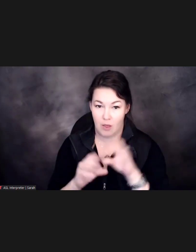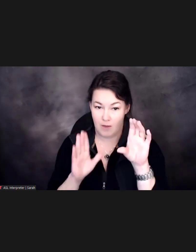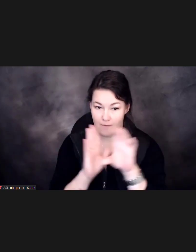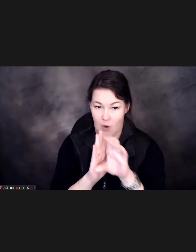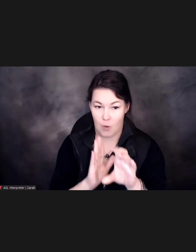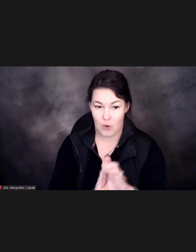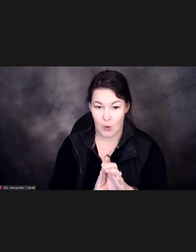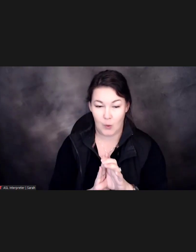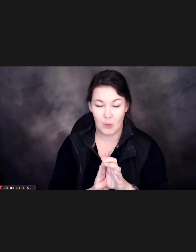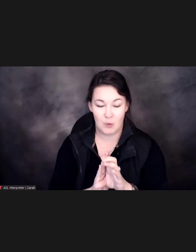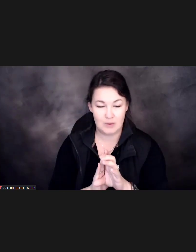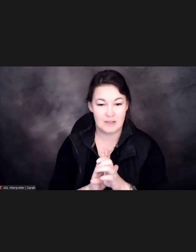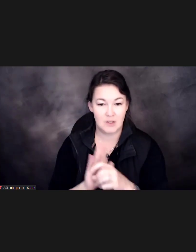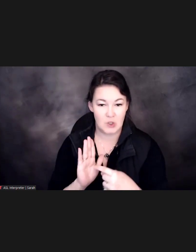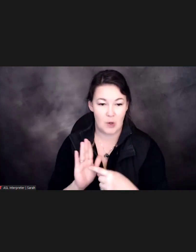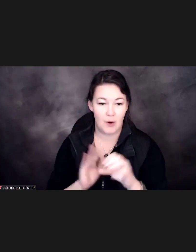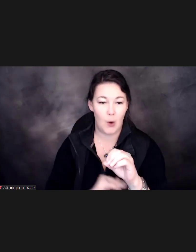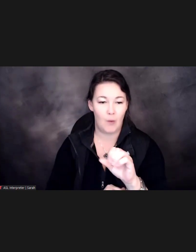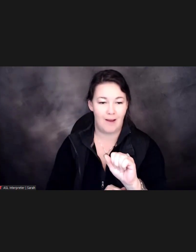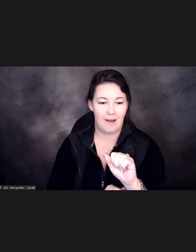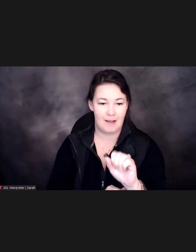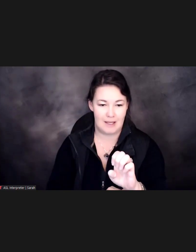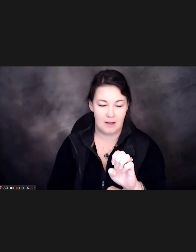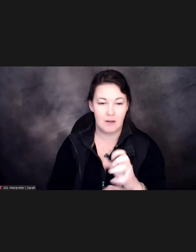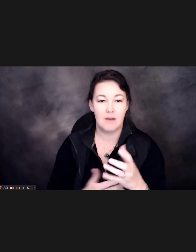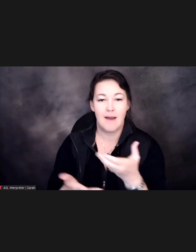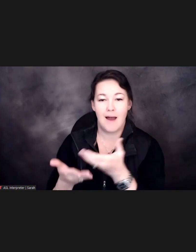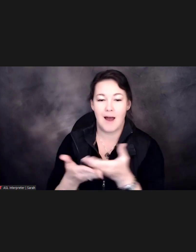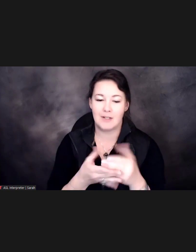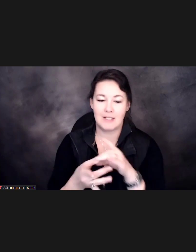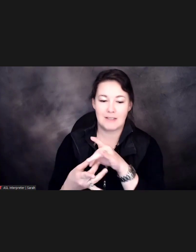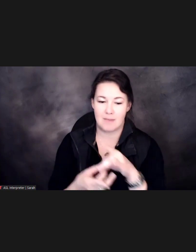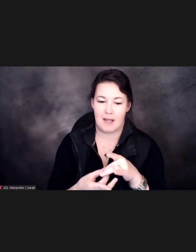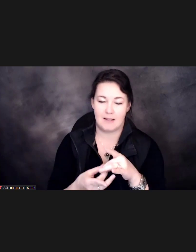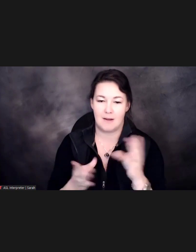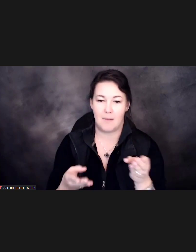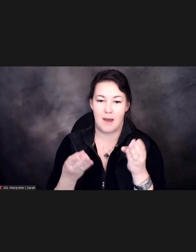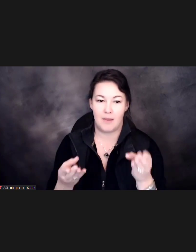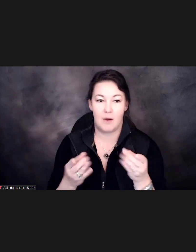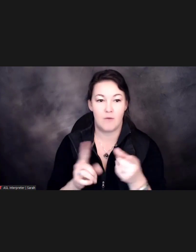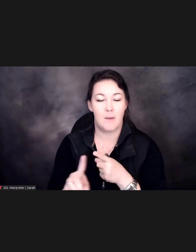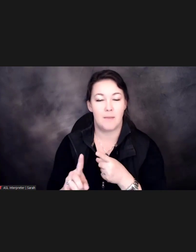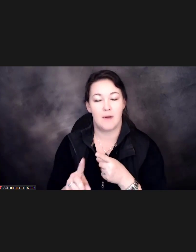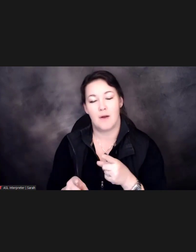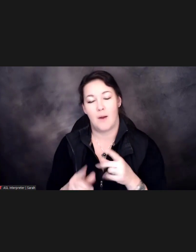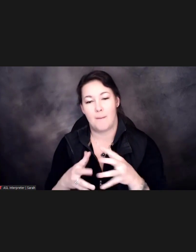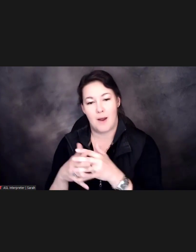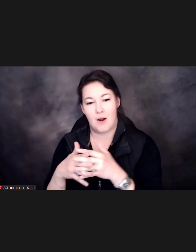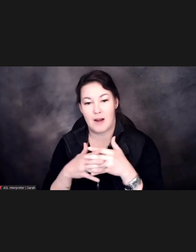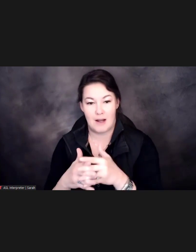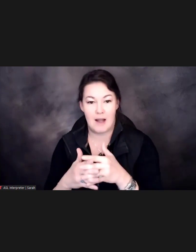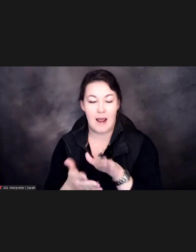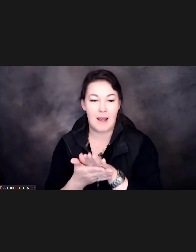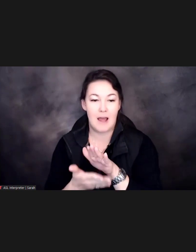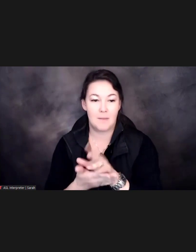method for children birth to 3. It's the evidence-based method recommended by the American Academy